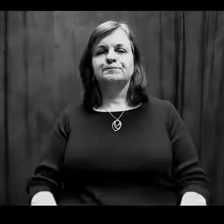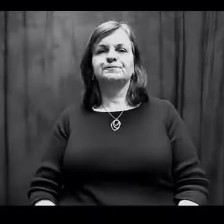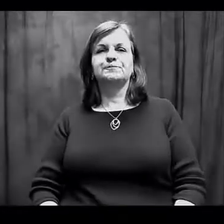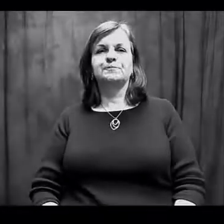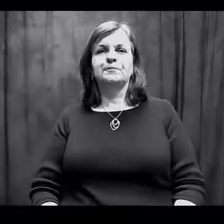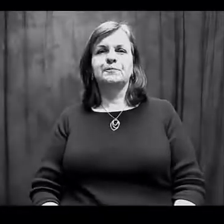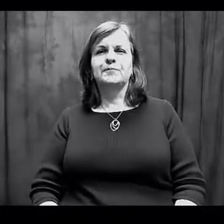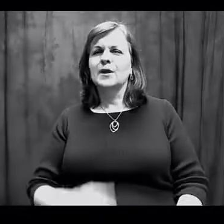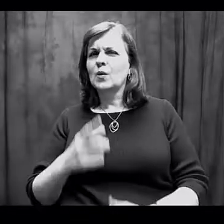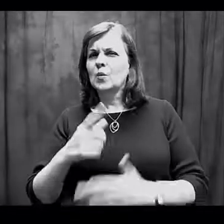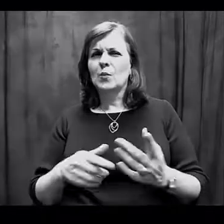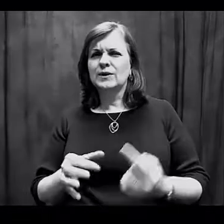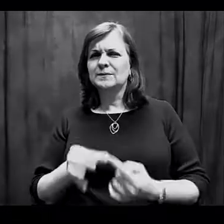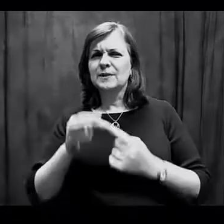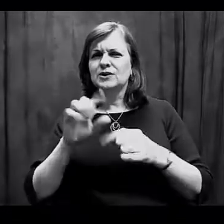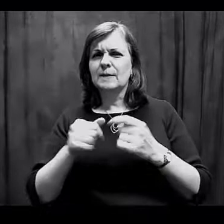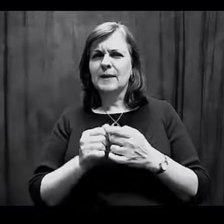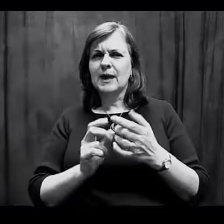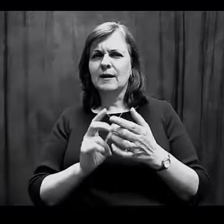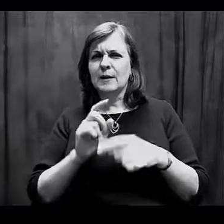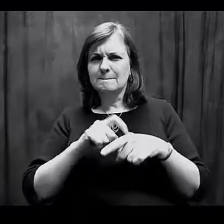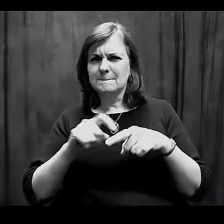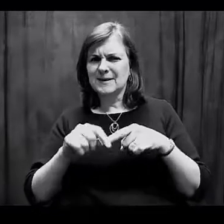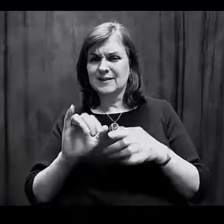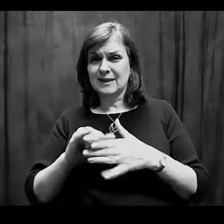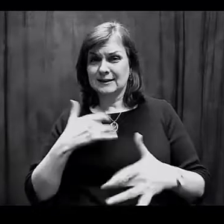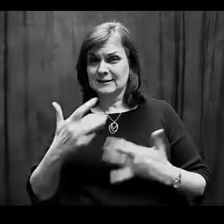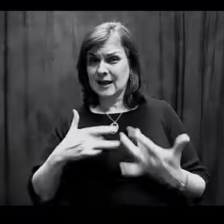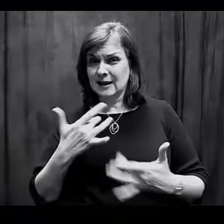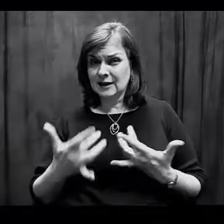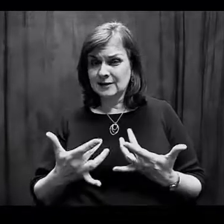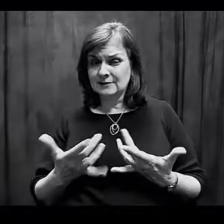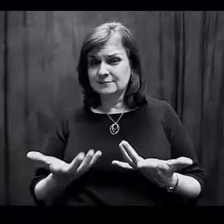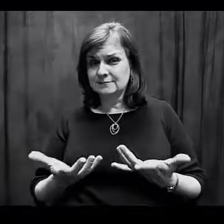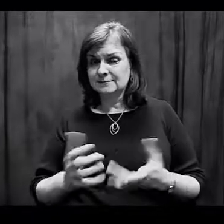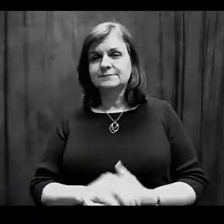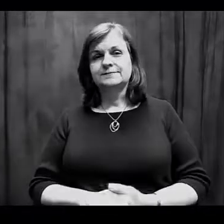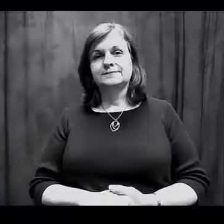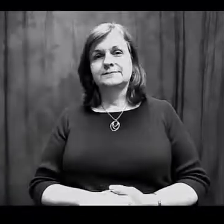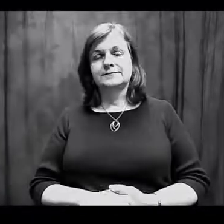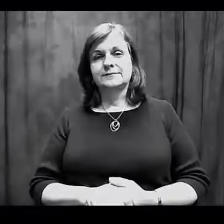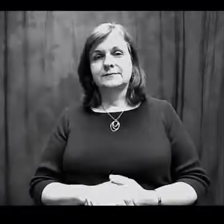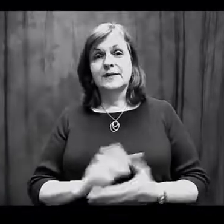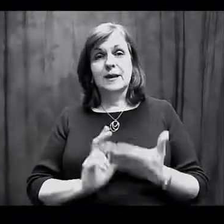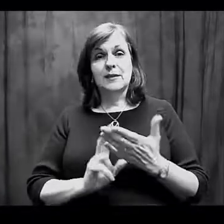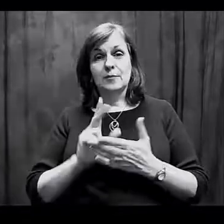just a fact so what is it about pea's that are all that exciting well